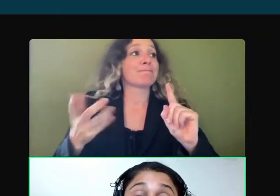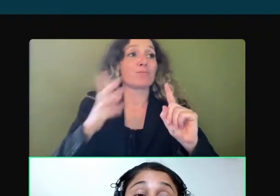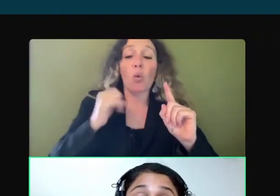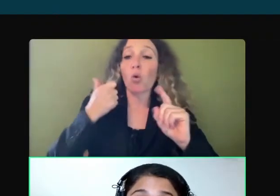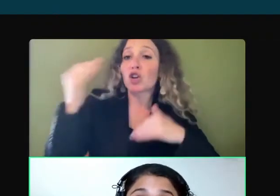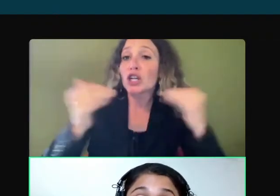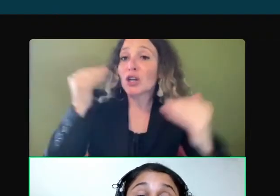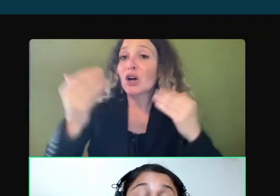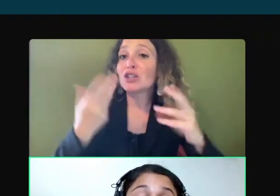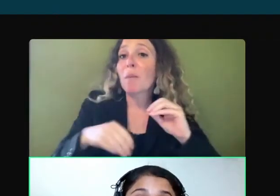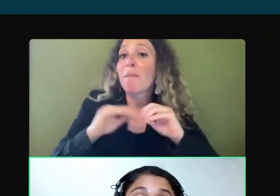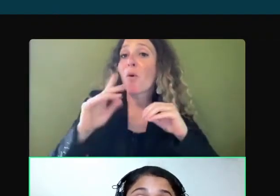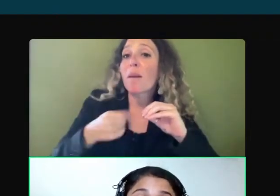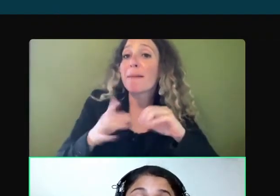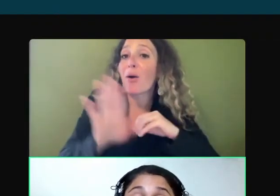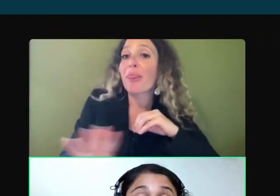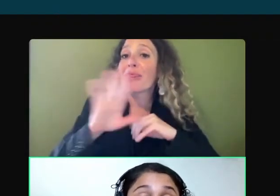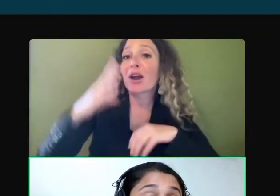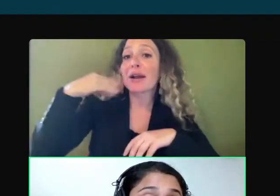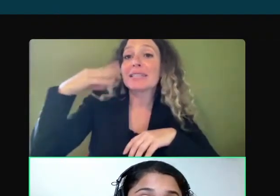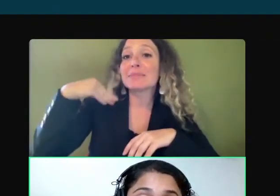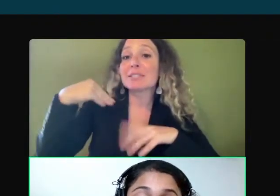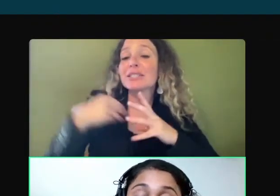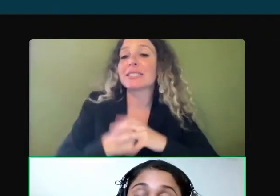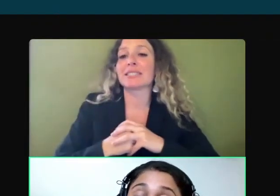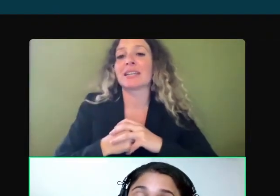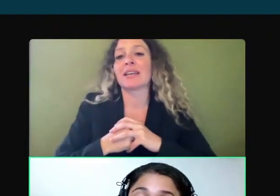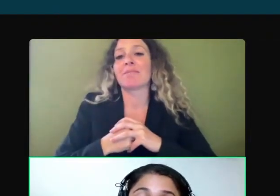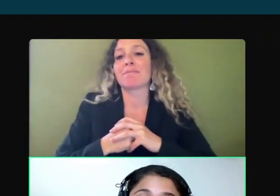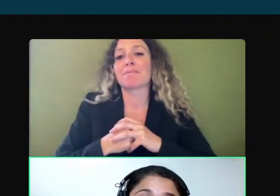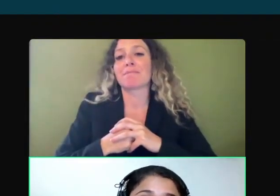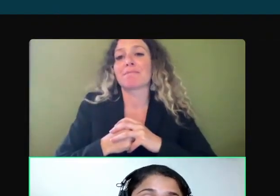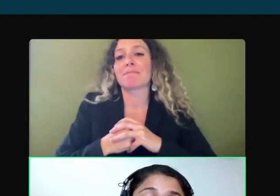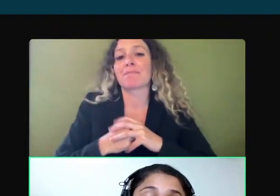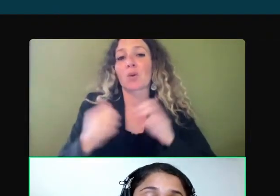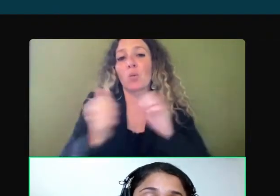experience with attending in-person appointments and telemedicine. And here's what they shared